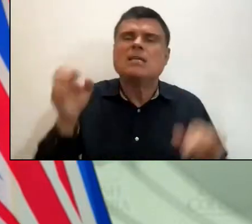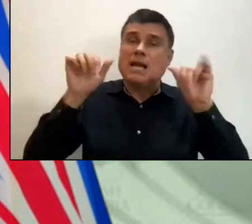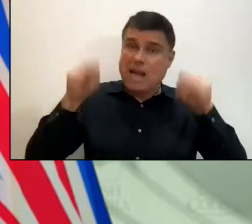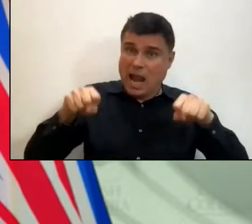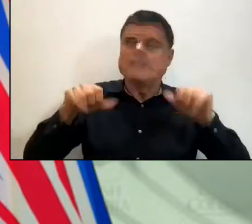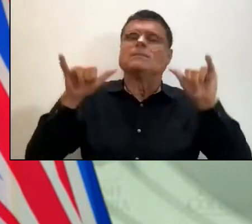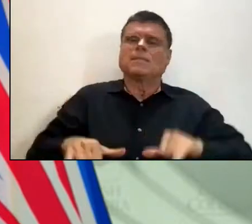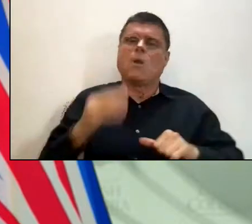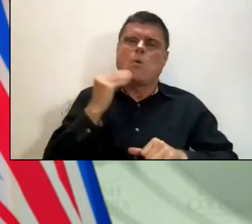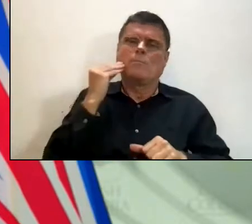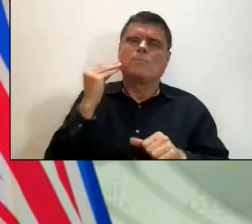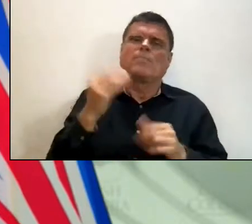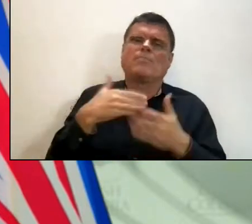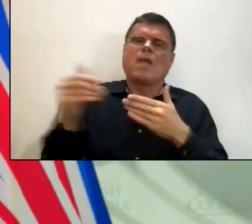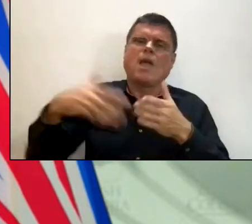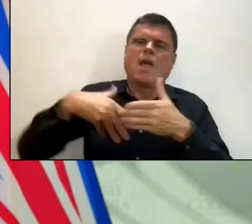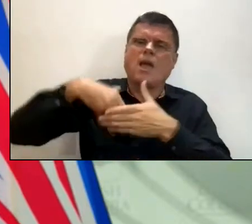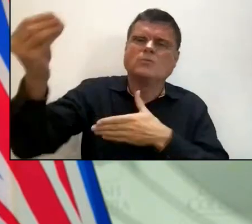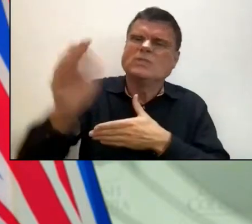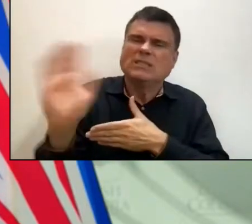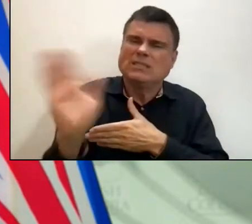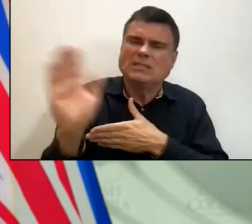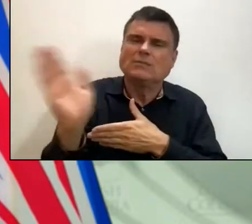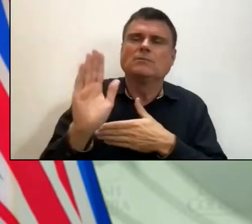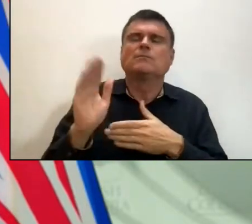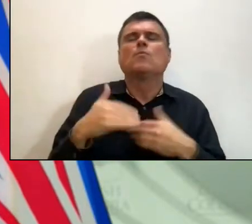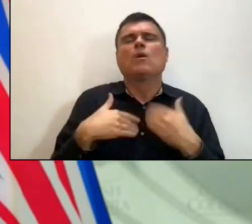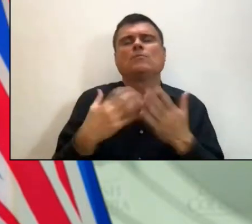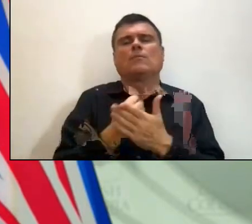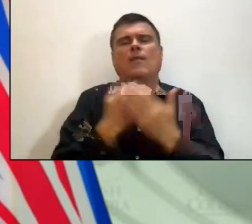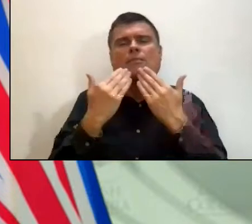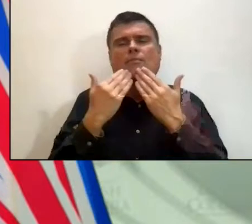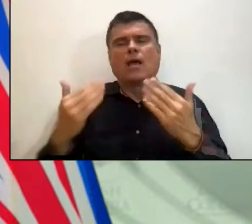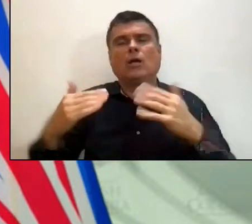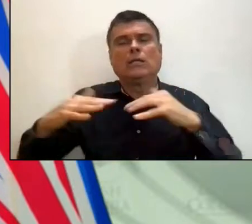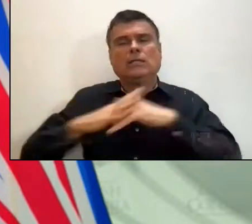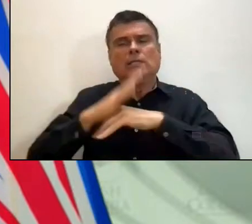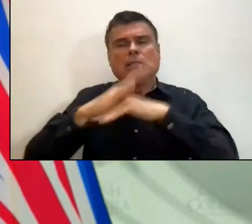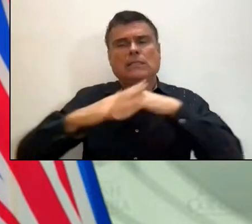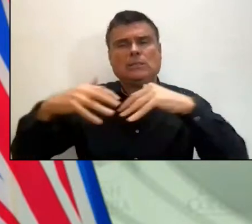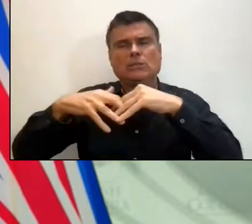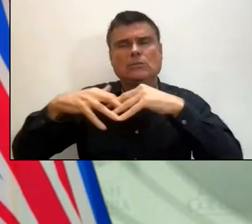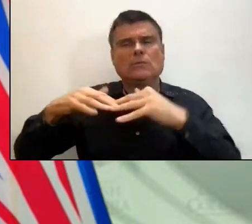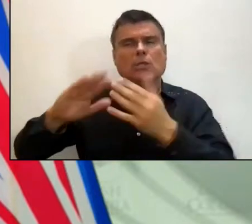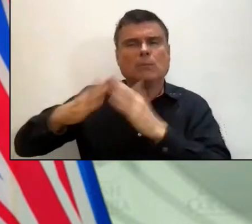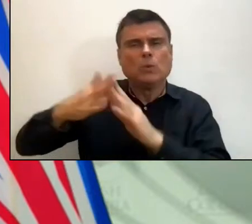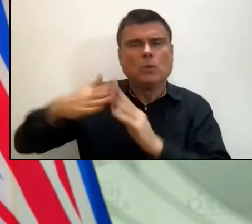damed hhway d the healt care providers who continue to fight